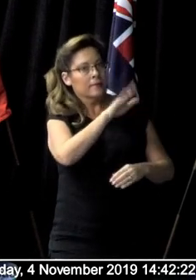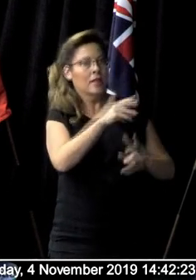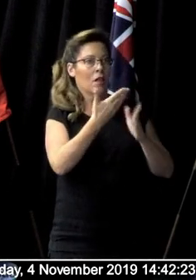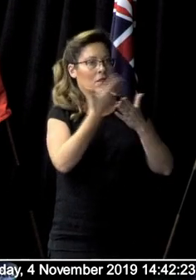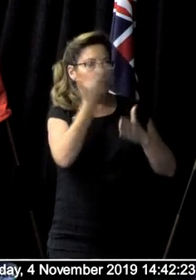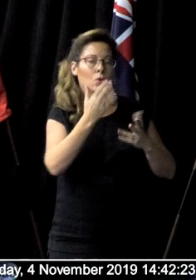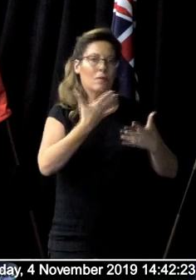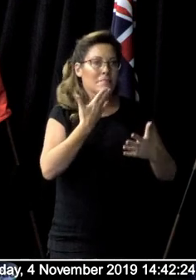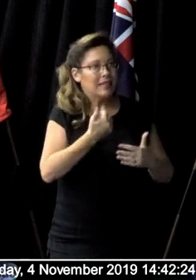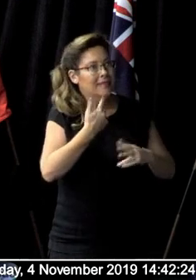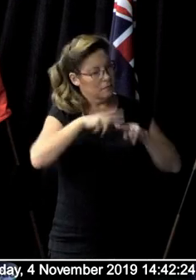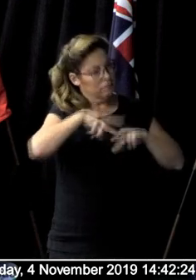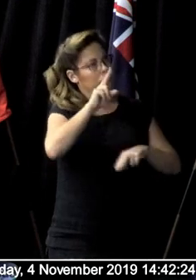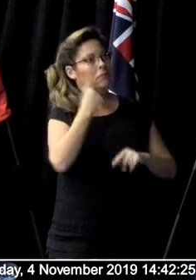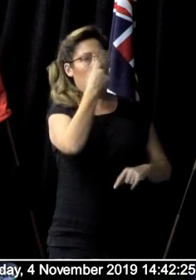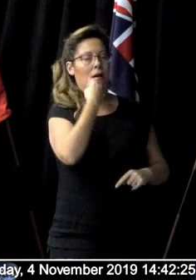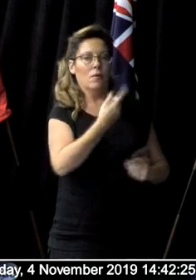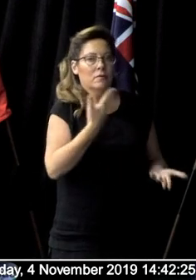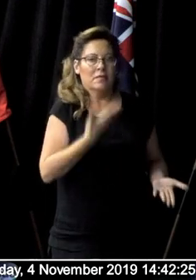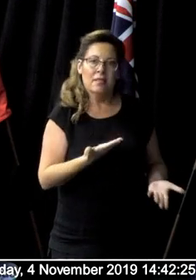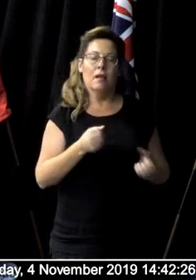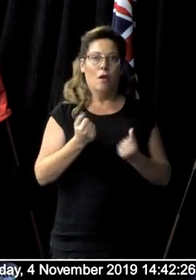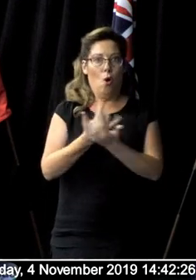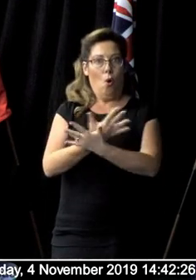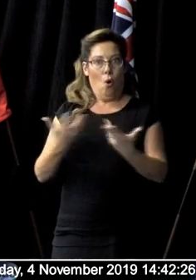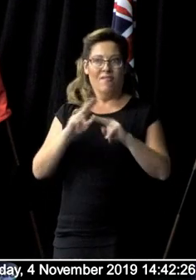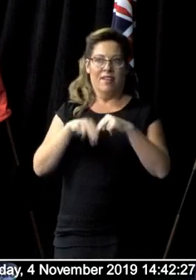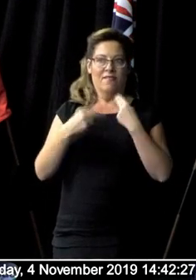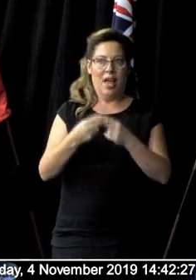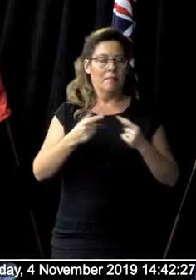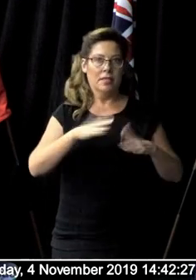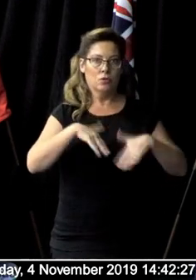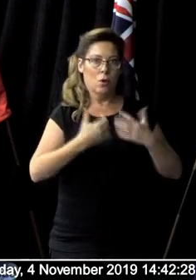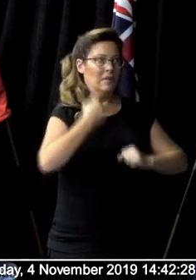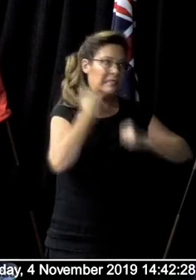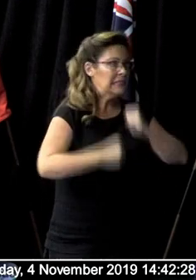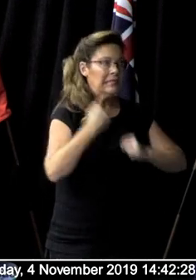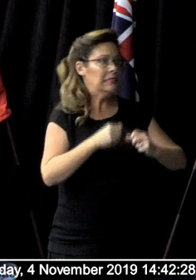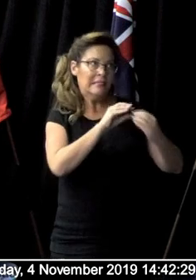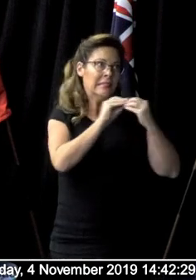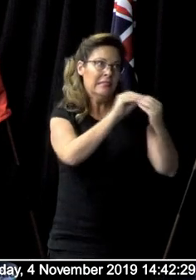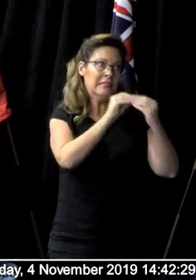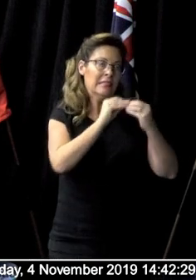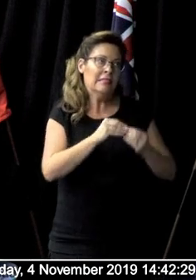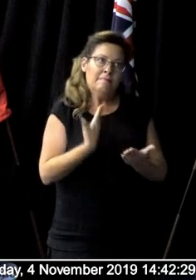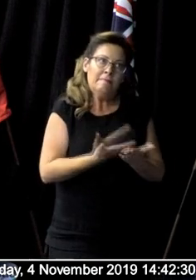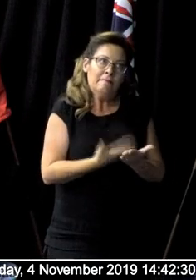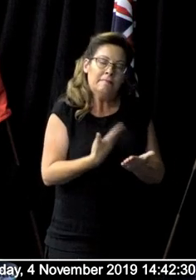And often families are reluctant to be seen as troublemakers, or too demanding.